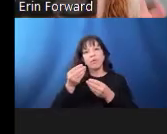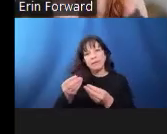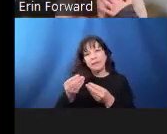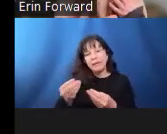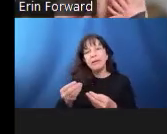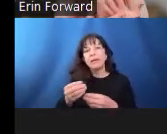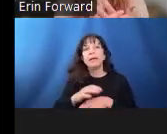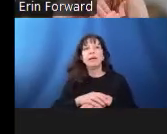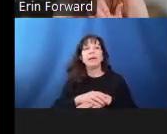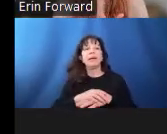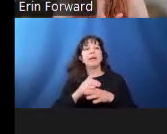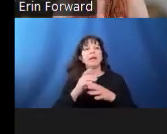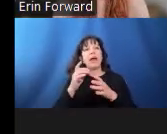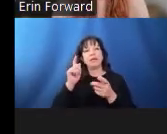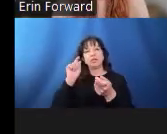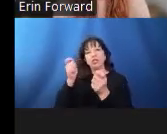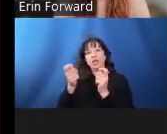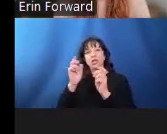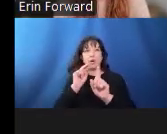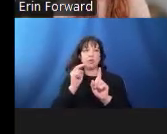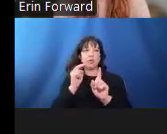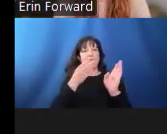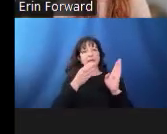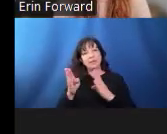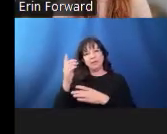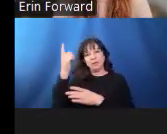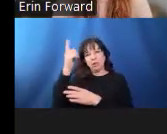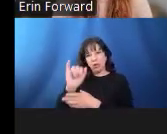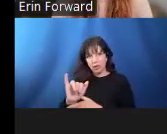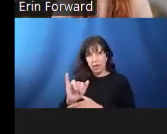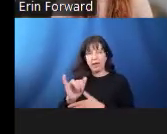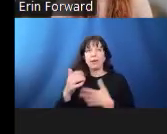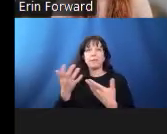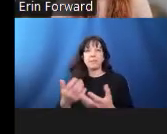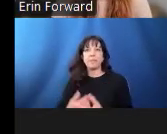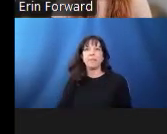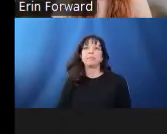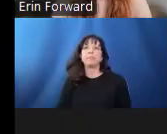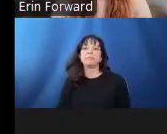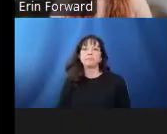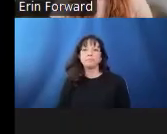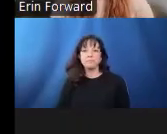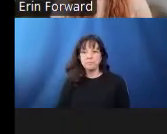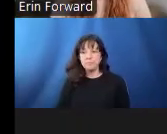shifting our perspective of what that should look like. I when it